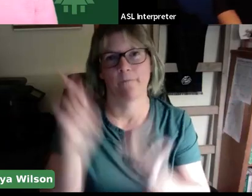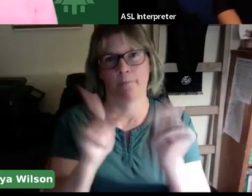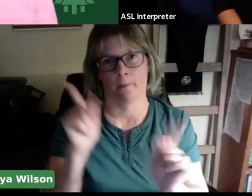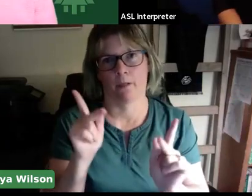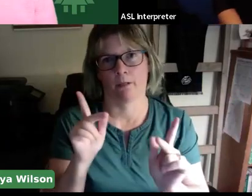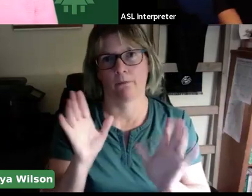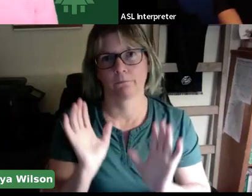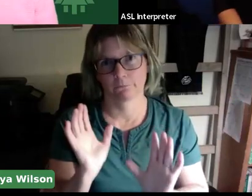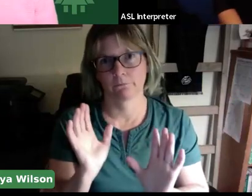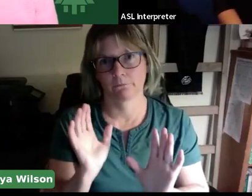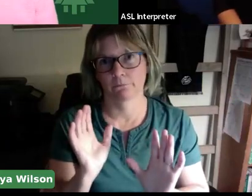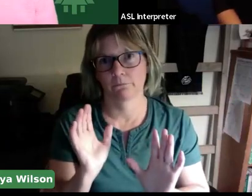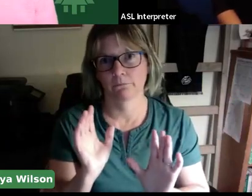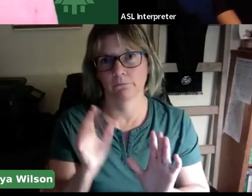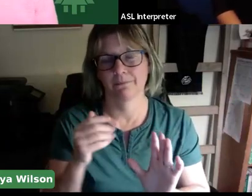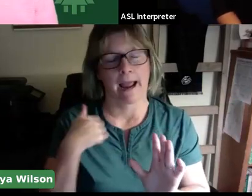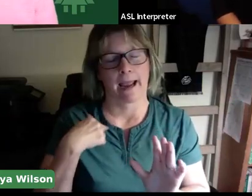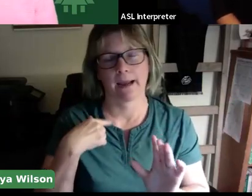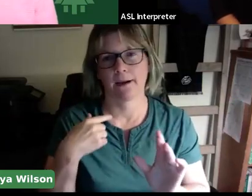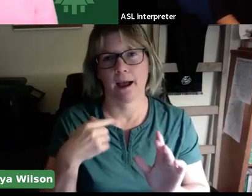important though to learn from deaf people.